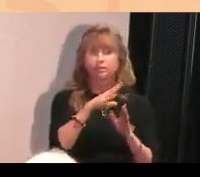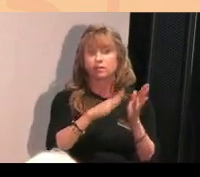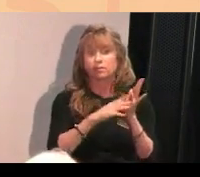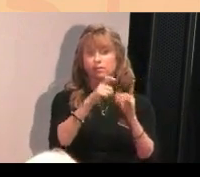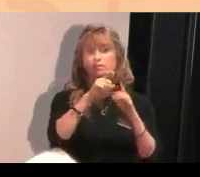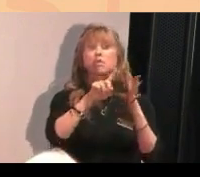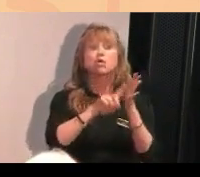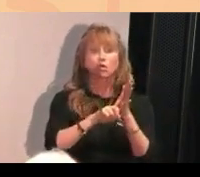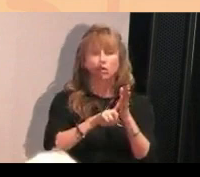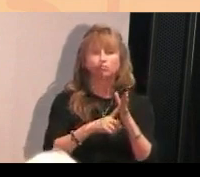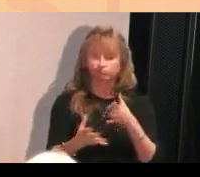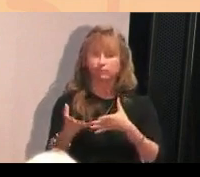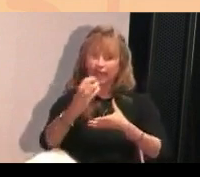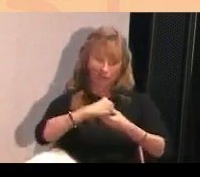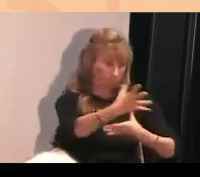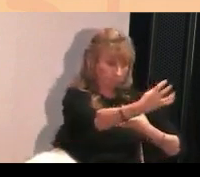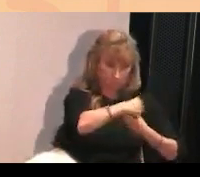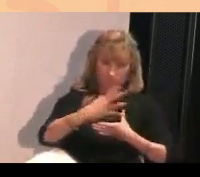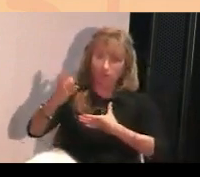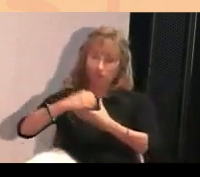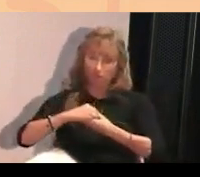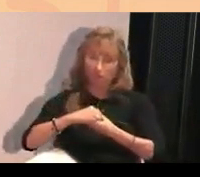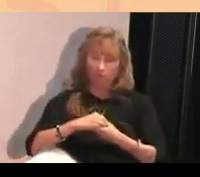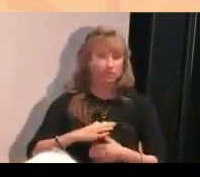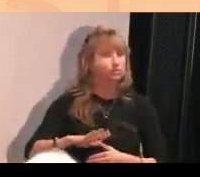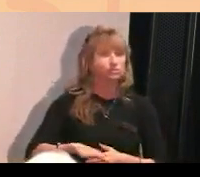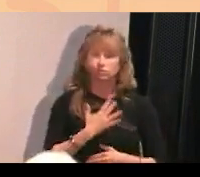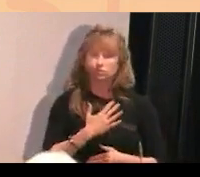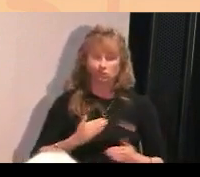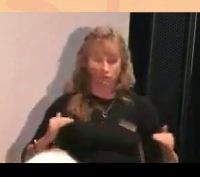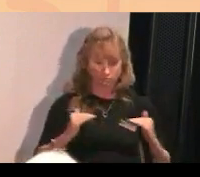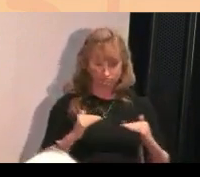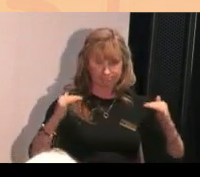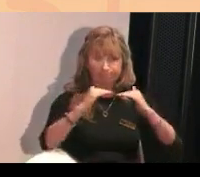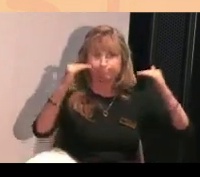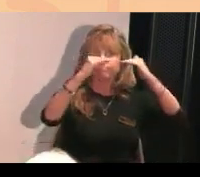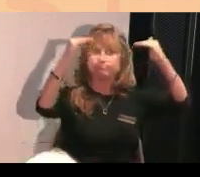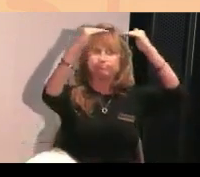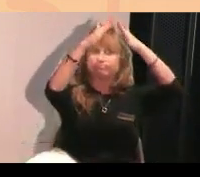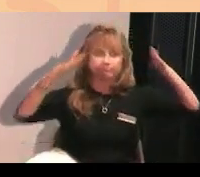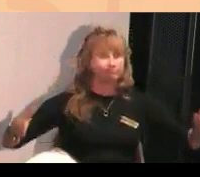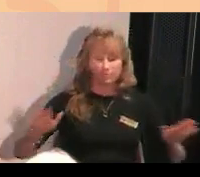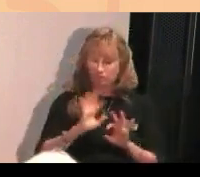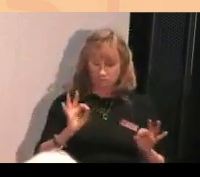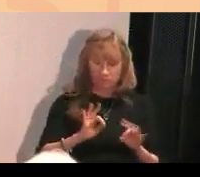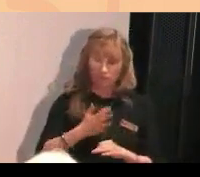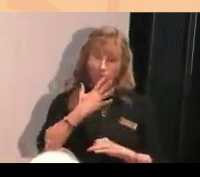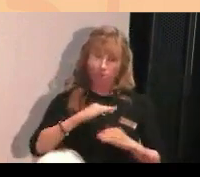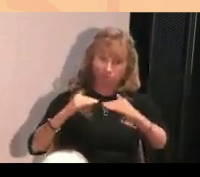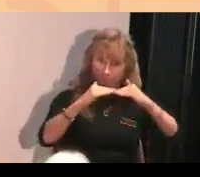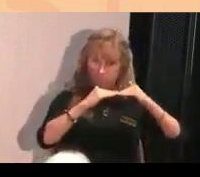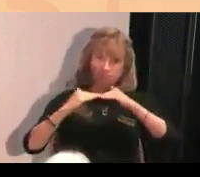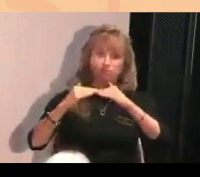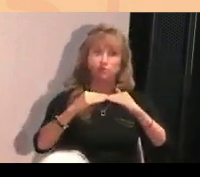a non-hierarchical structure that reflects First Nation cultures such as an Assembly of Nations